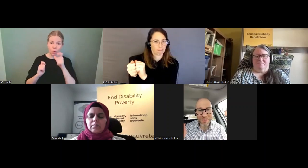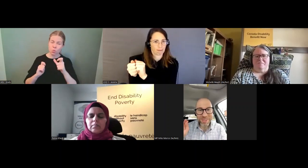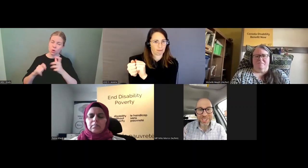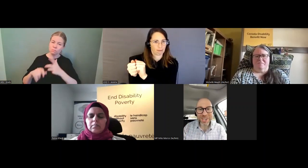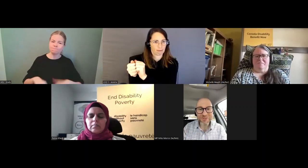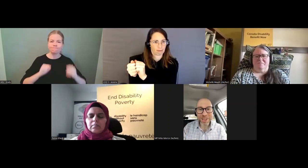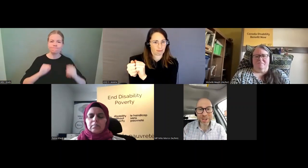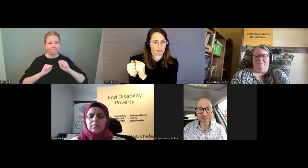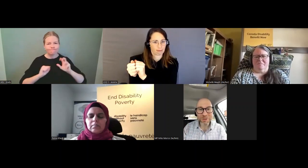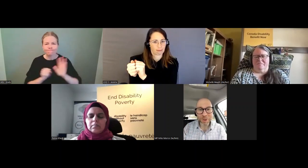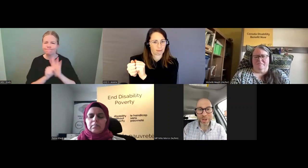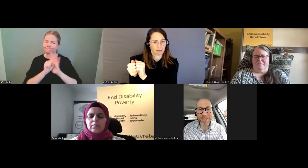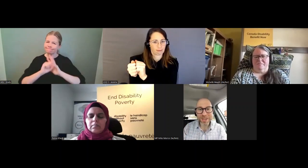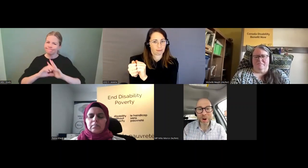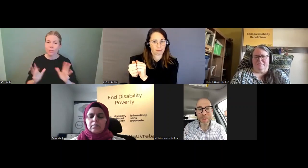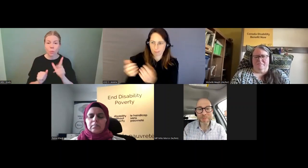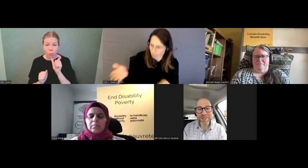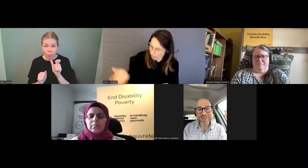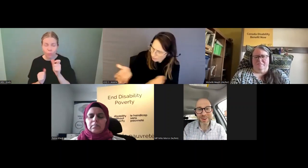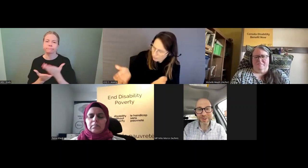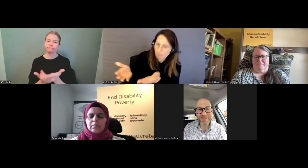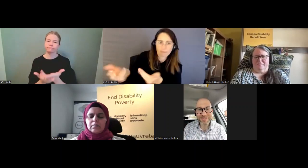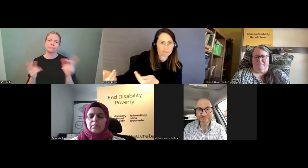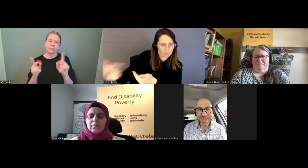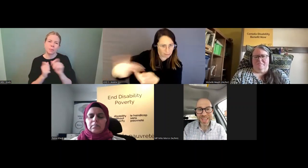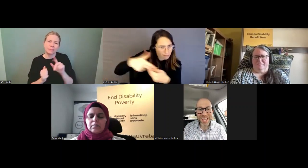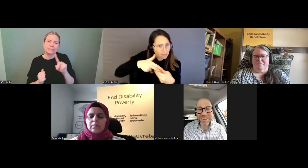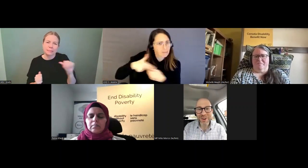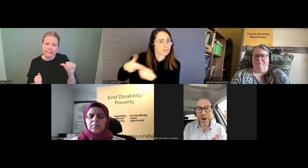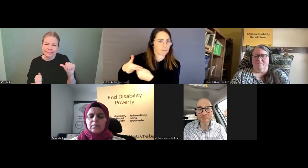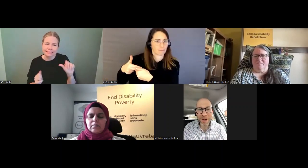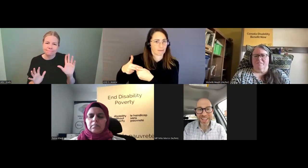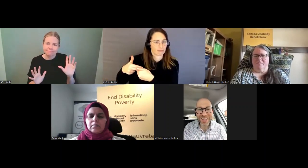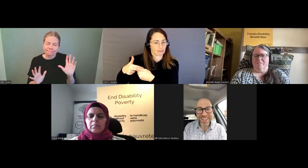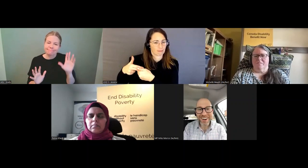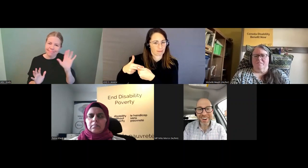JUST FOLLOW THROUGH ON WHAT THEY PROMISED TO DO. SO I'LL PAUSE THERE.